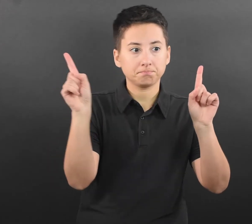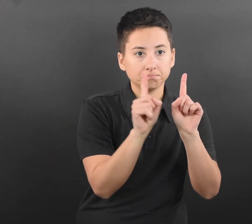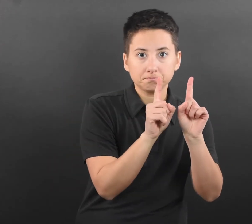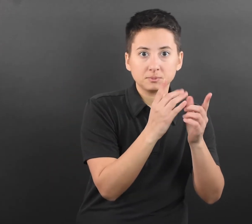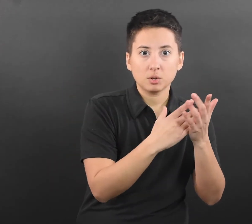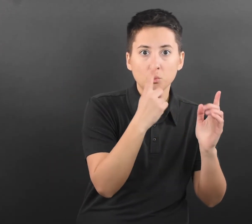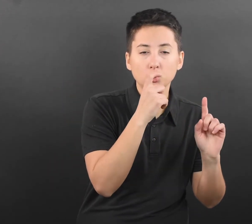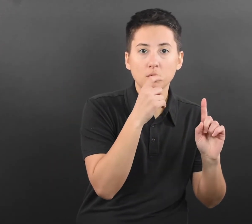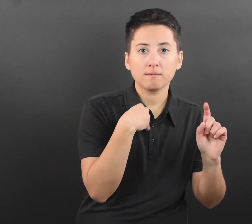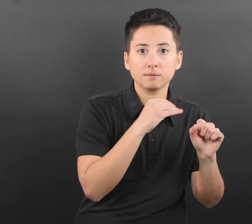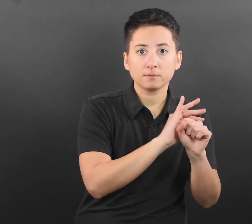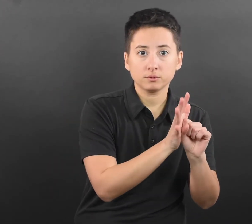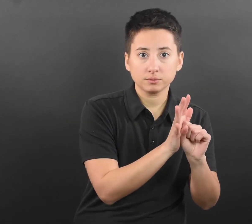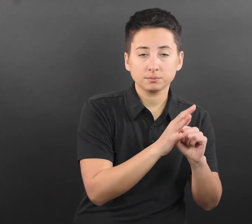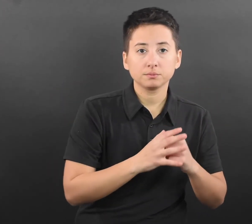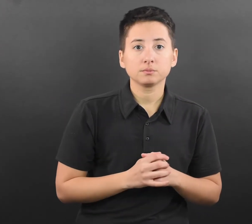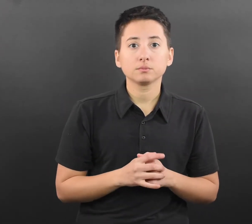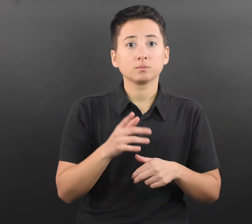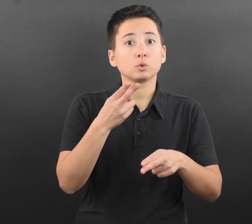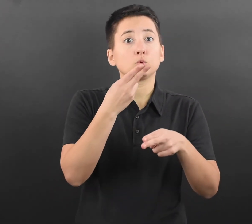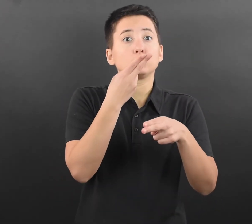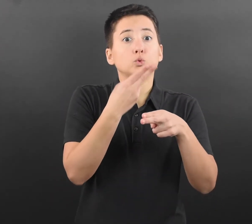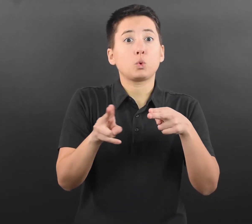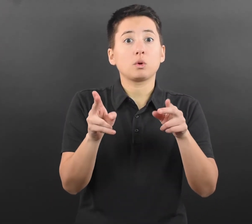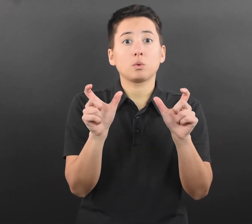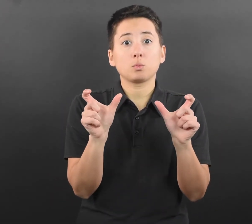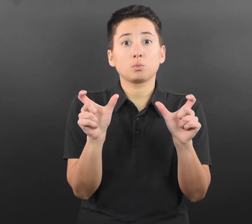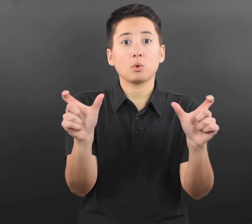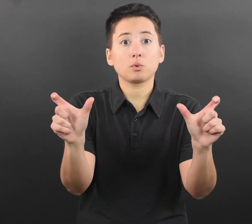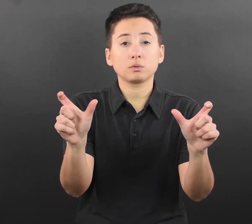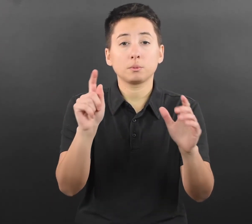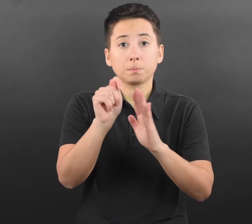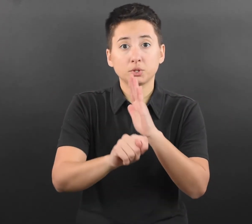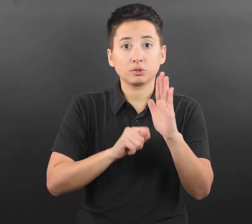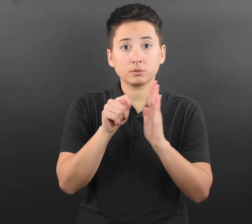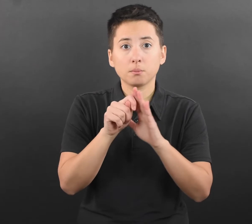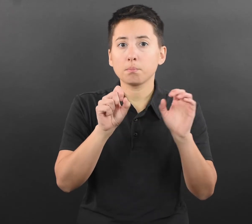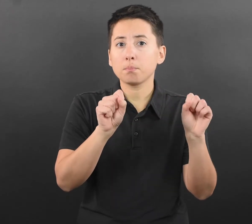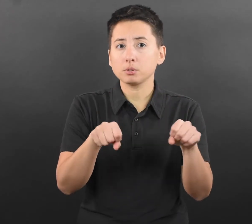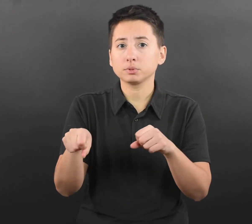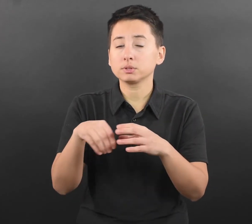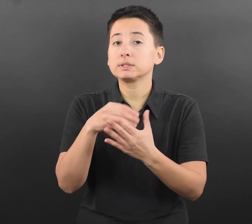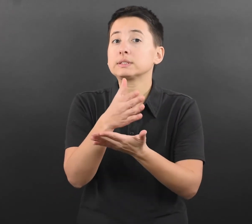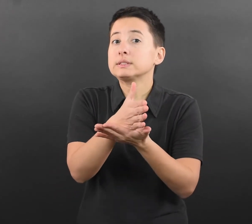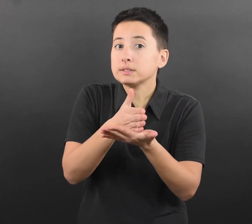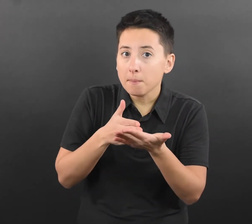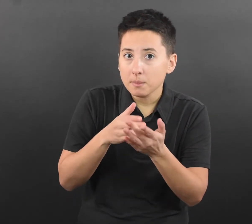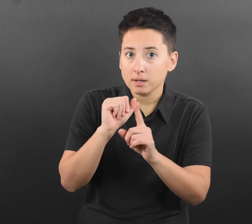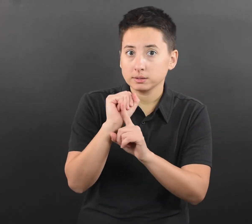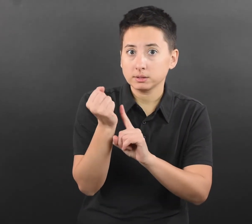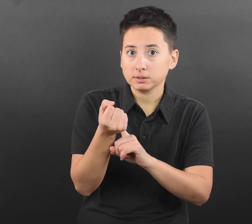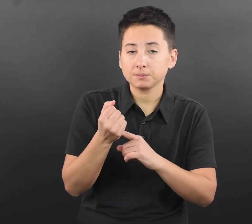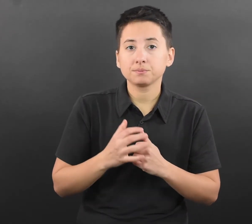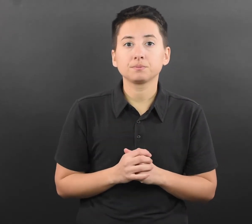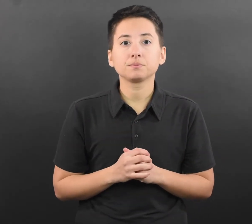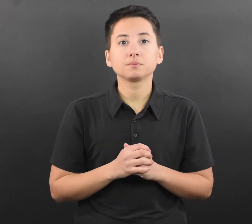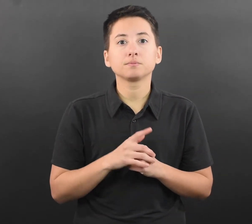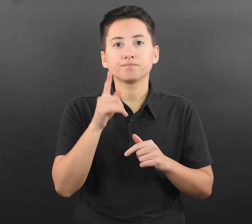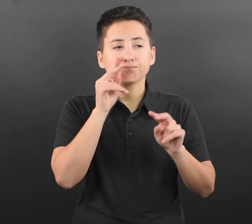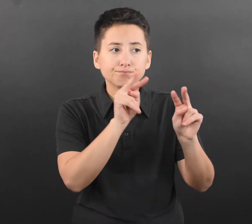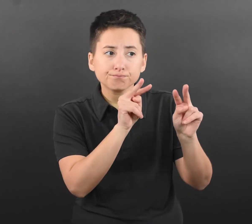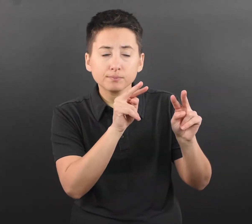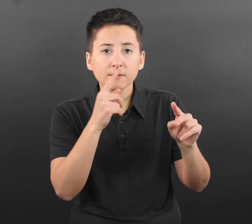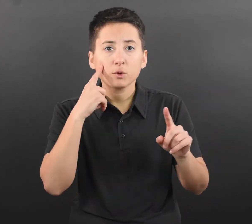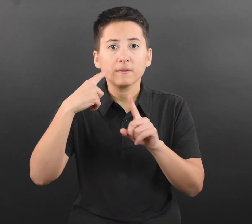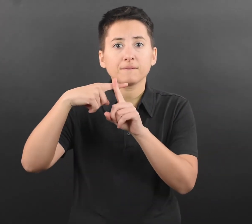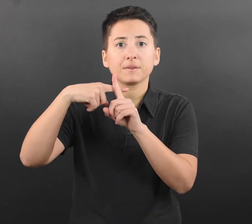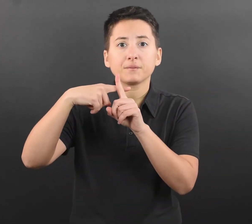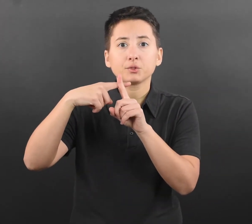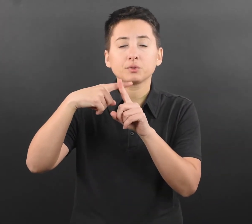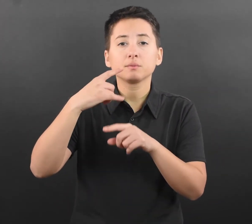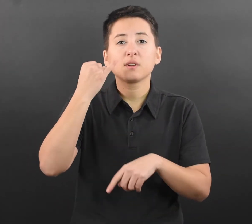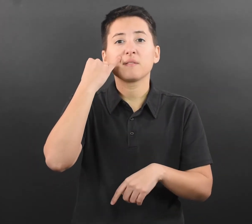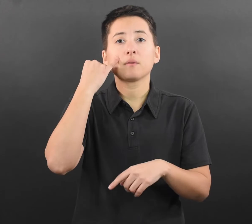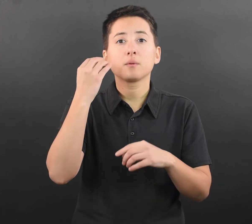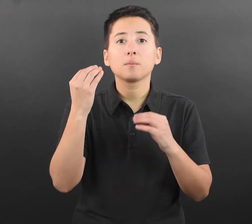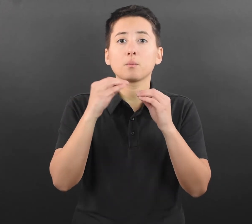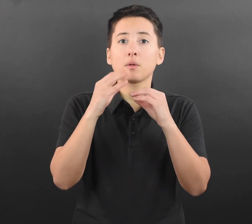quarantine period is possible in some cases. • ▪ Watch for fever (100.4◦F), cough, shortness